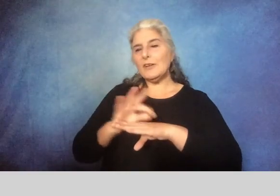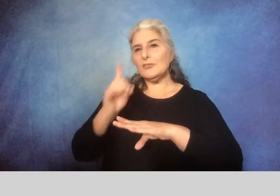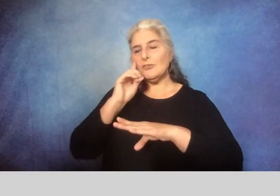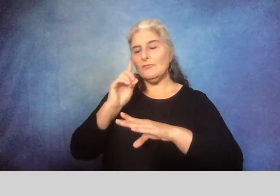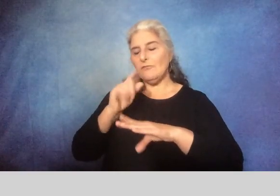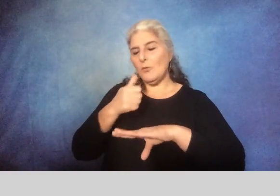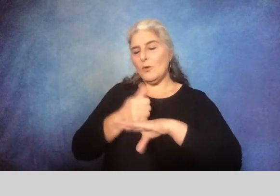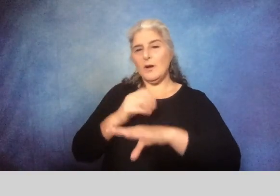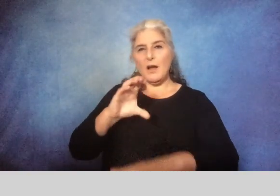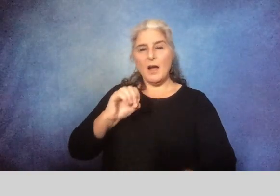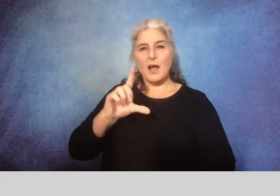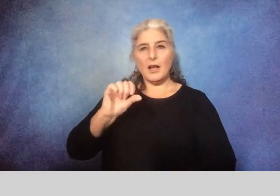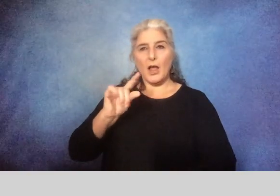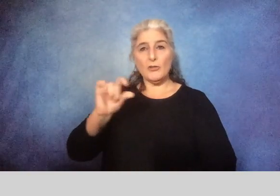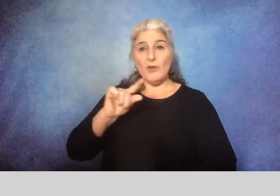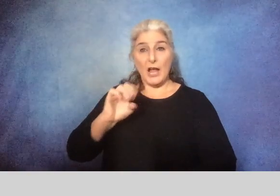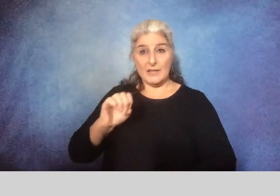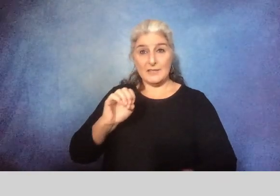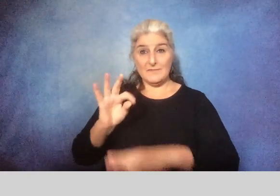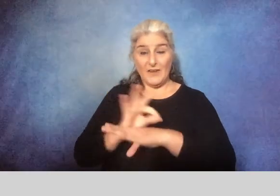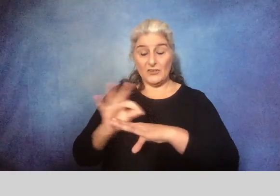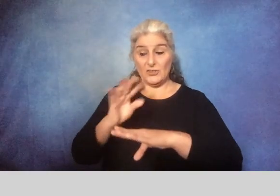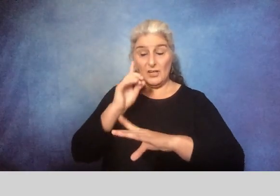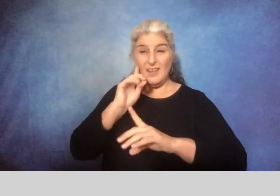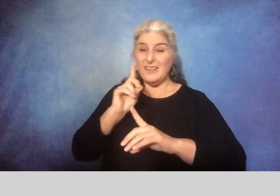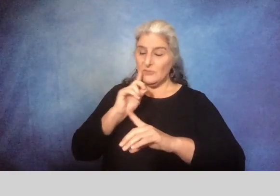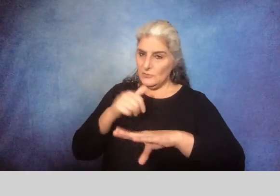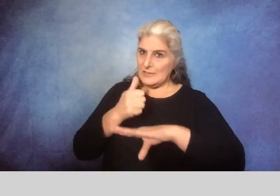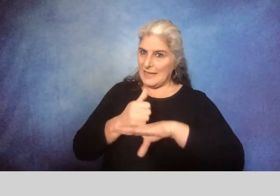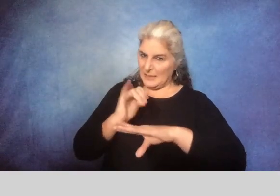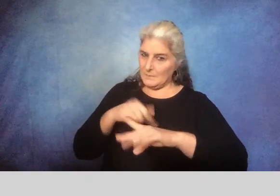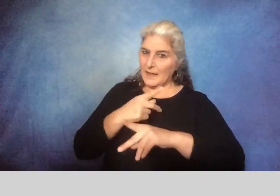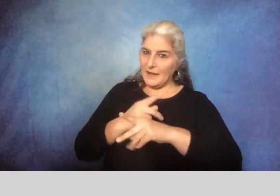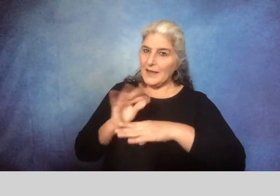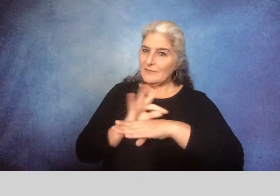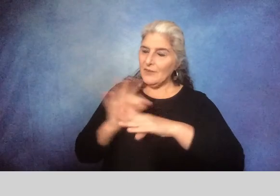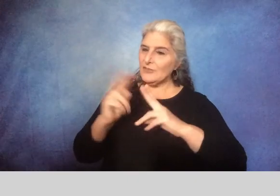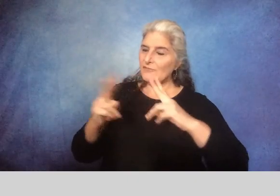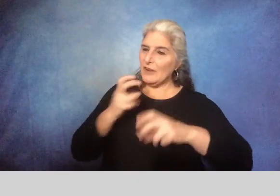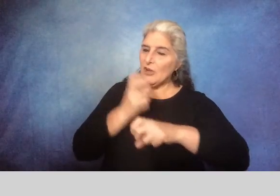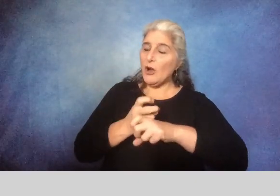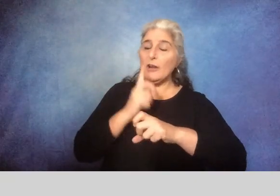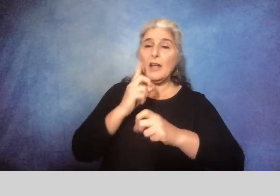Since testing the colorized function is very hard, I'm making the argument as a false